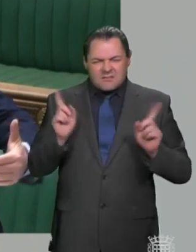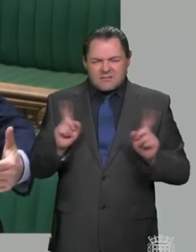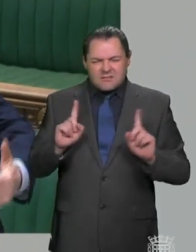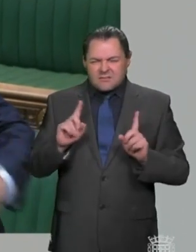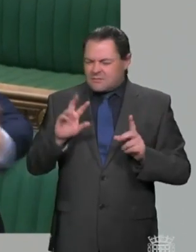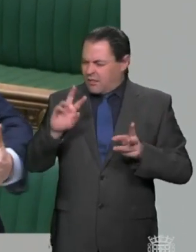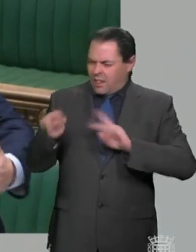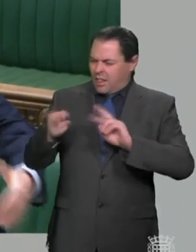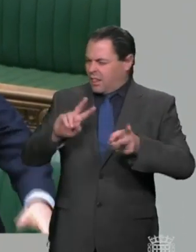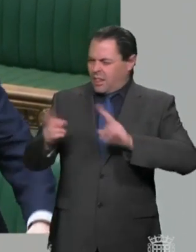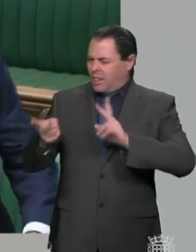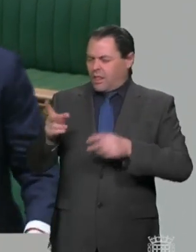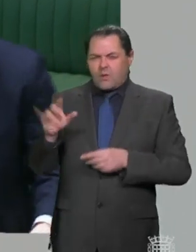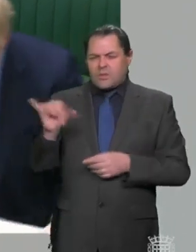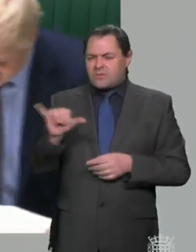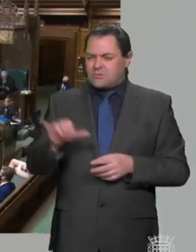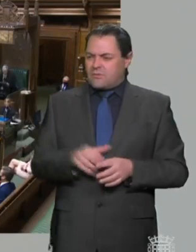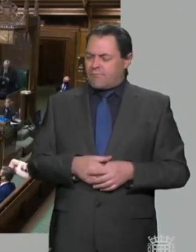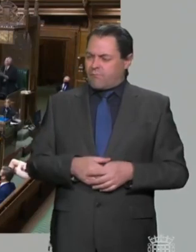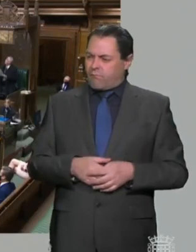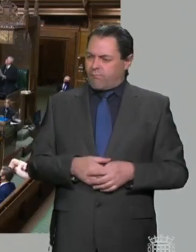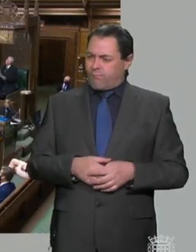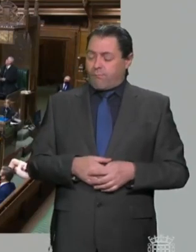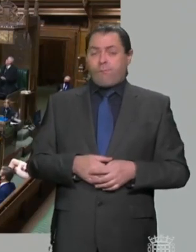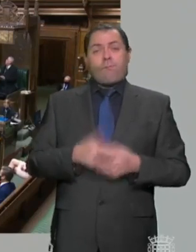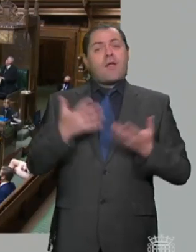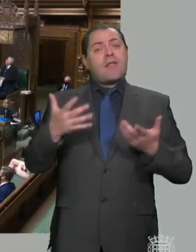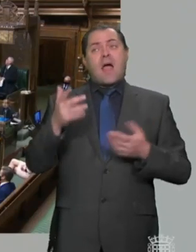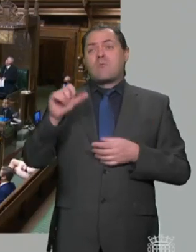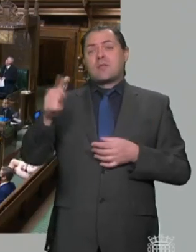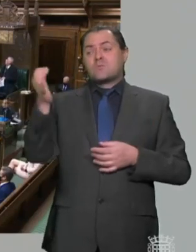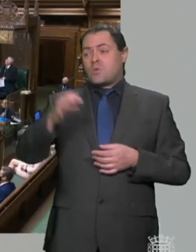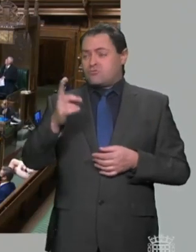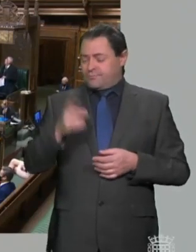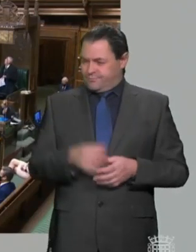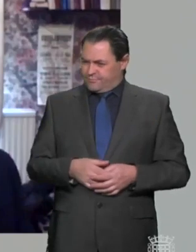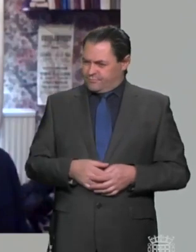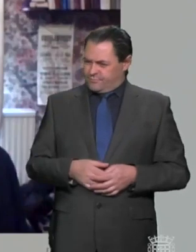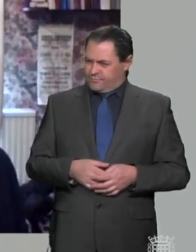they on? They have got to make their minds up. >> Sir Robert Neill (Bromley and